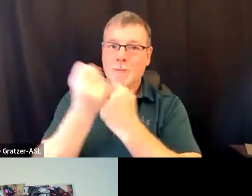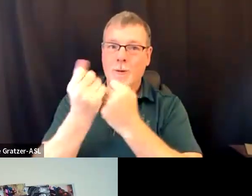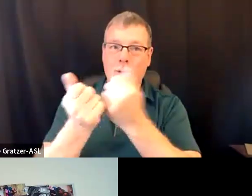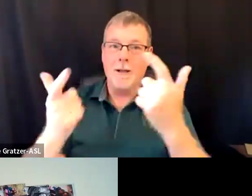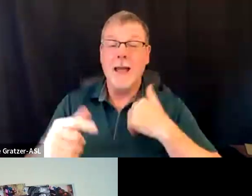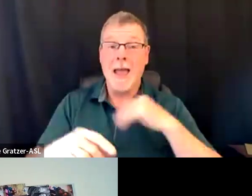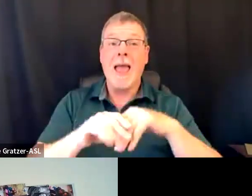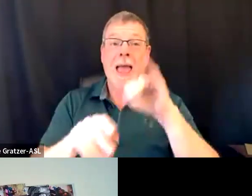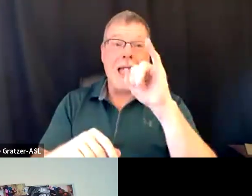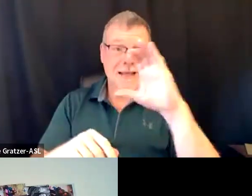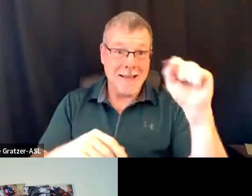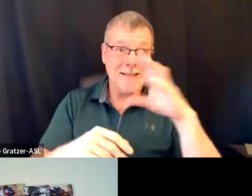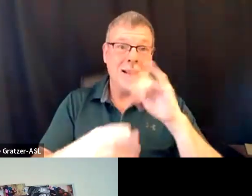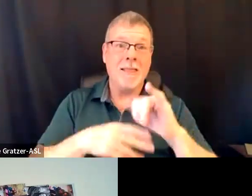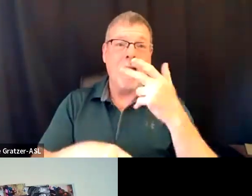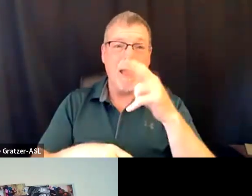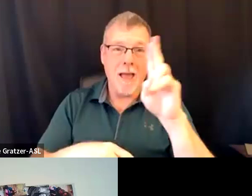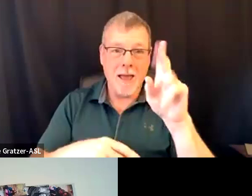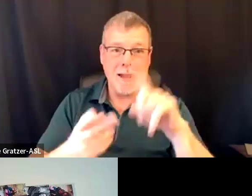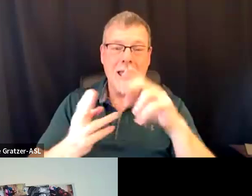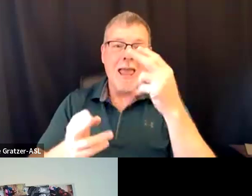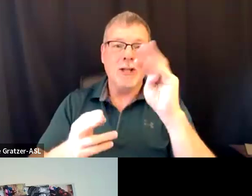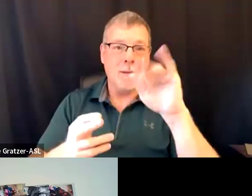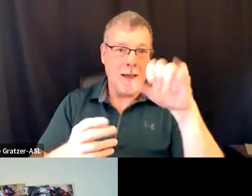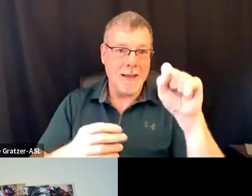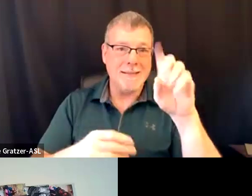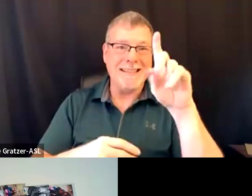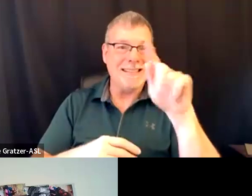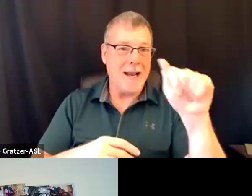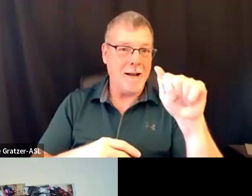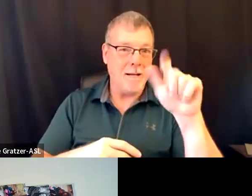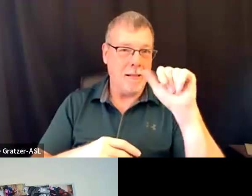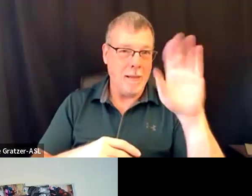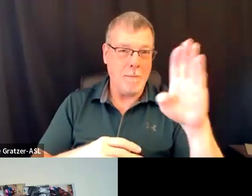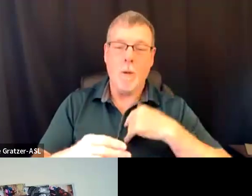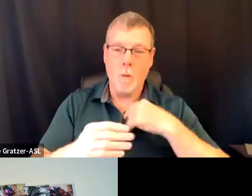we service HUD's National HMIS Data Lab. So we have relationships with all of the vendors